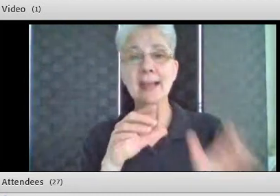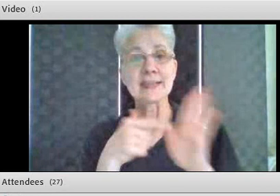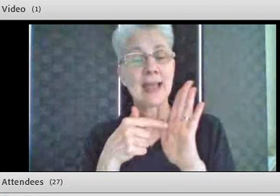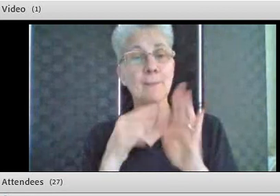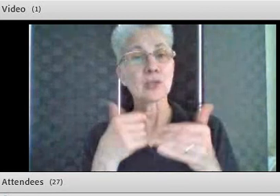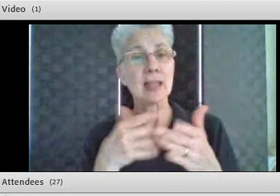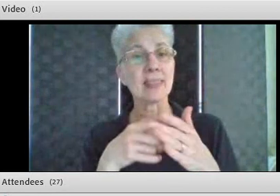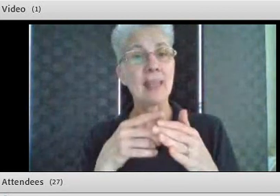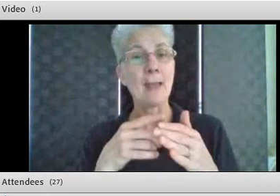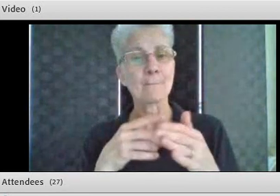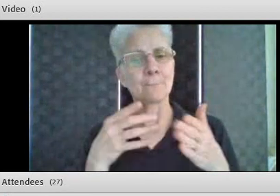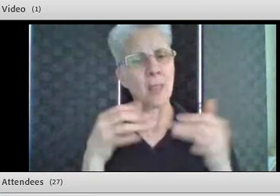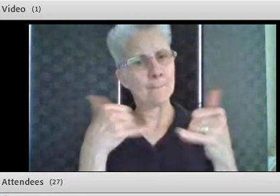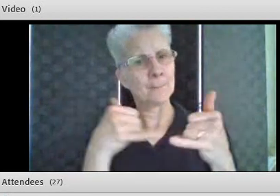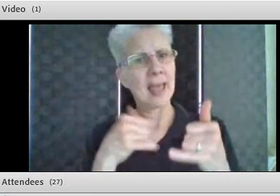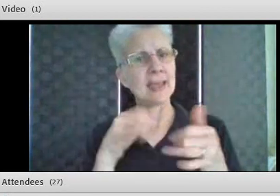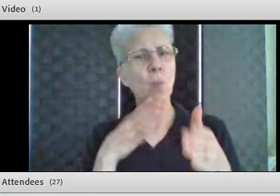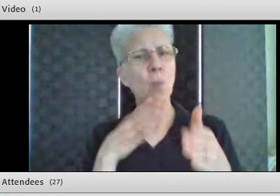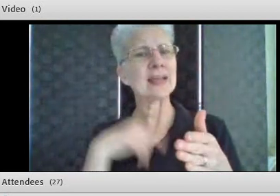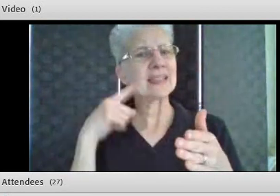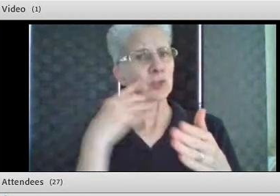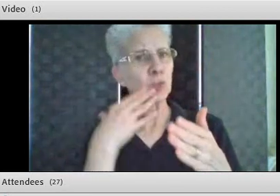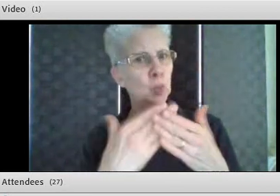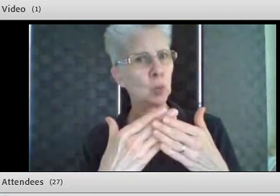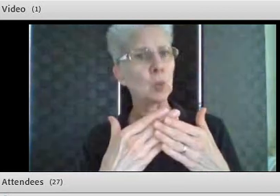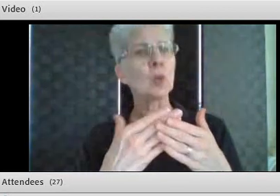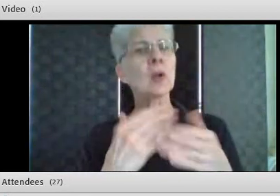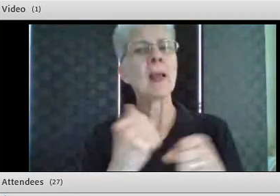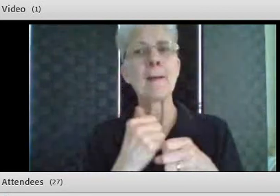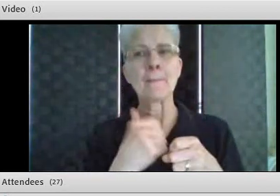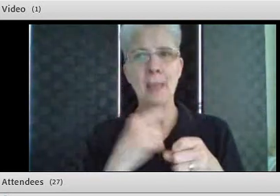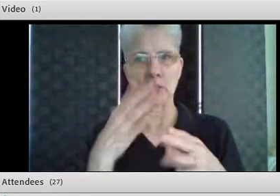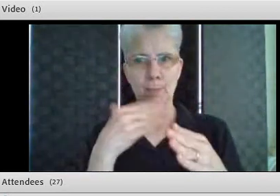You can talk about chord progressions and give them a couple examples